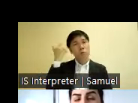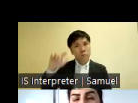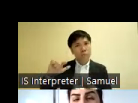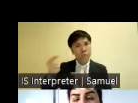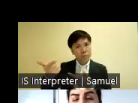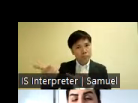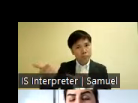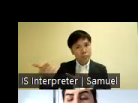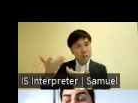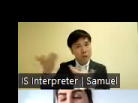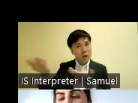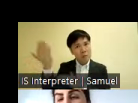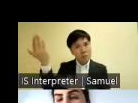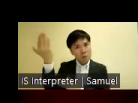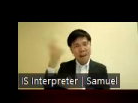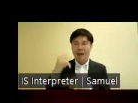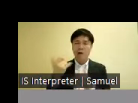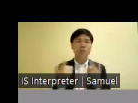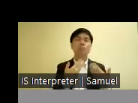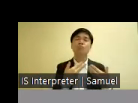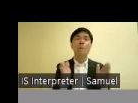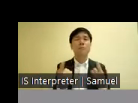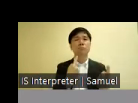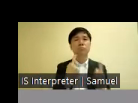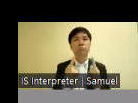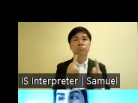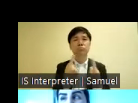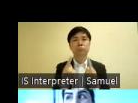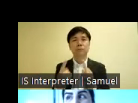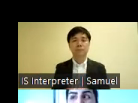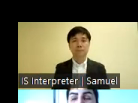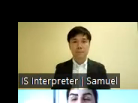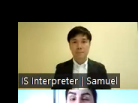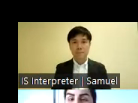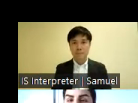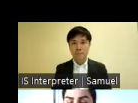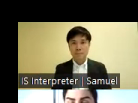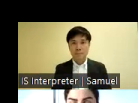This is more of a dialogue. I think maybe it is quite relevant to what I am going to represent.